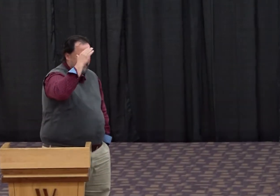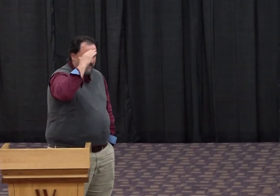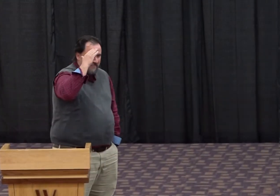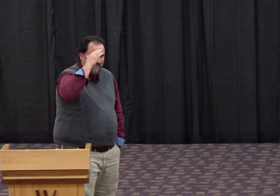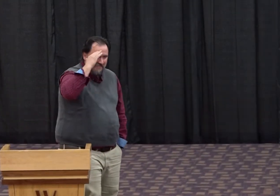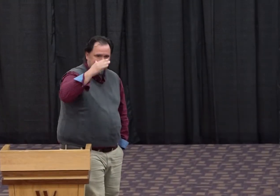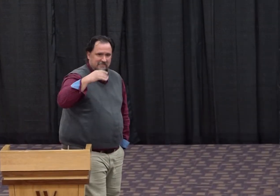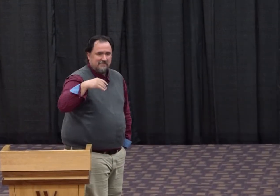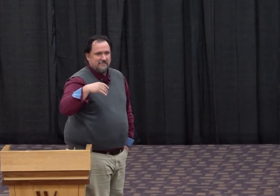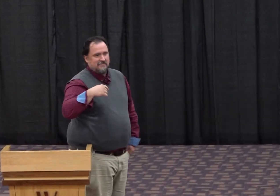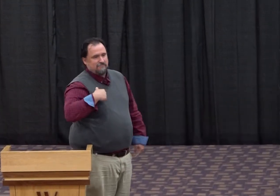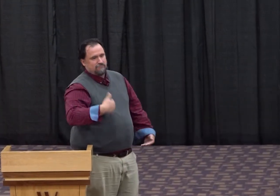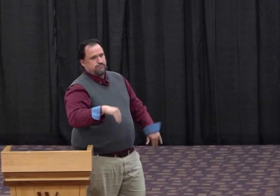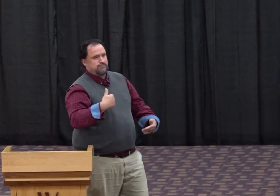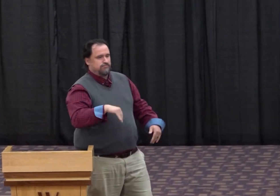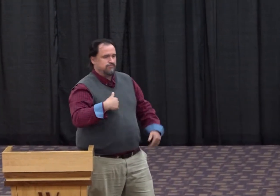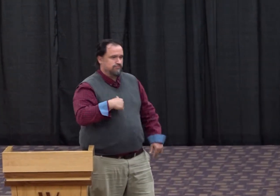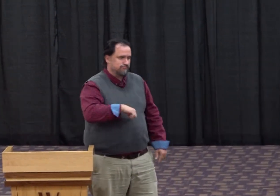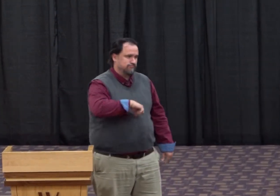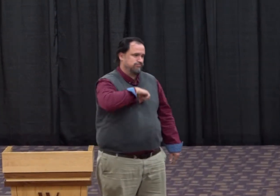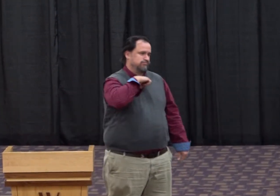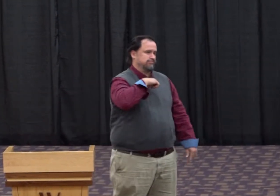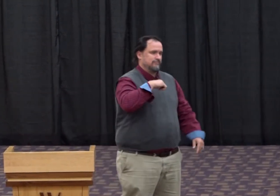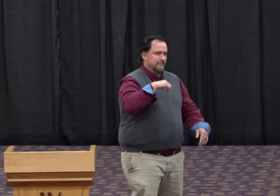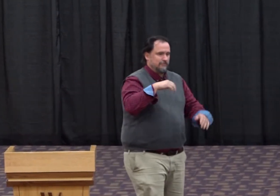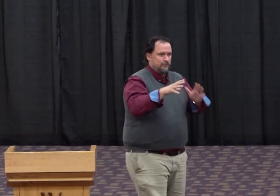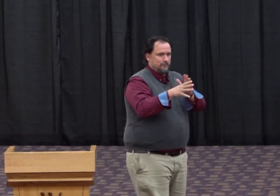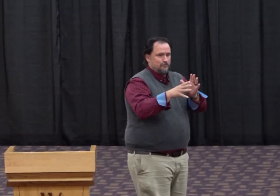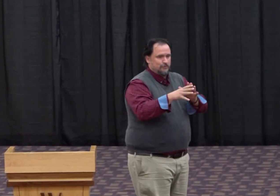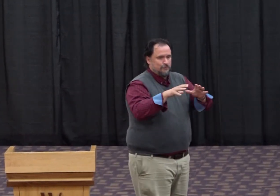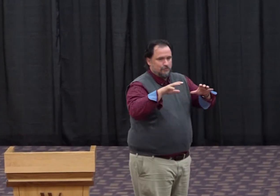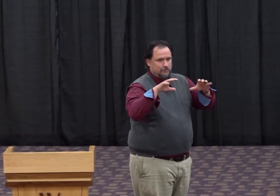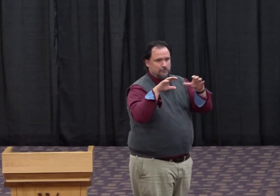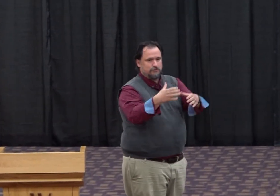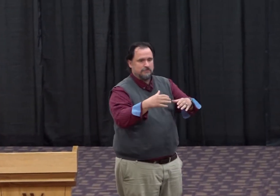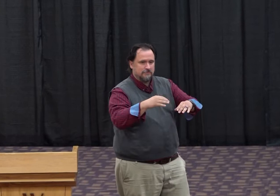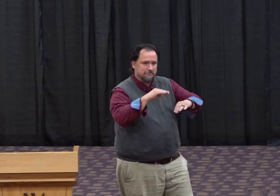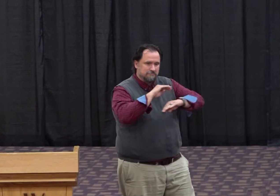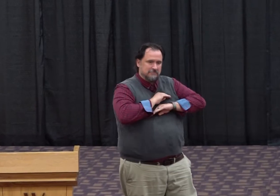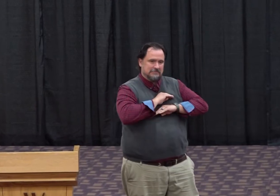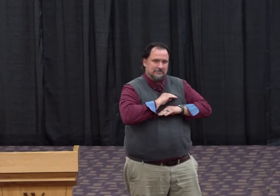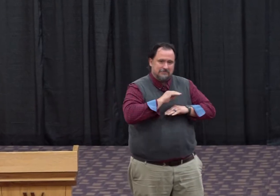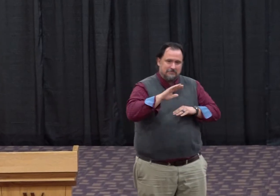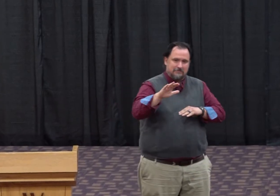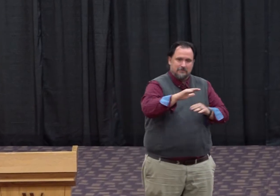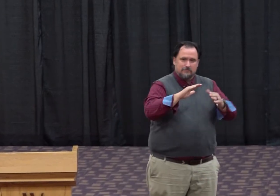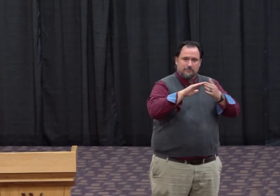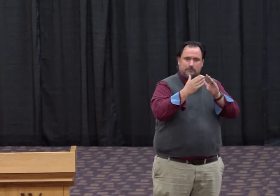Alright! Hello. I am extremely proud of the senior class.